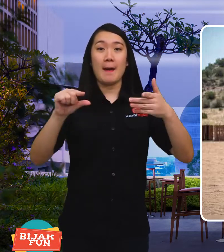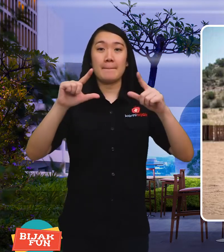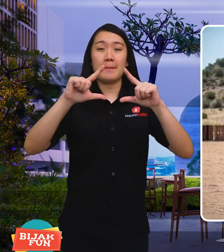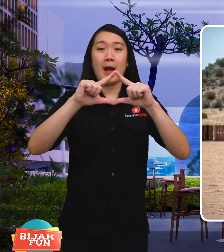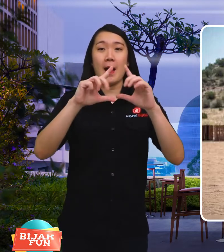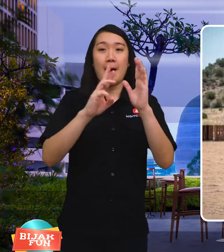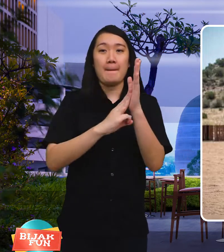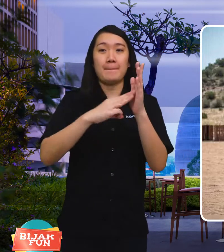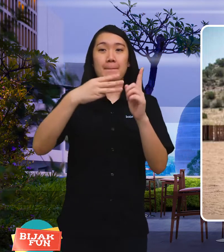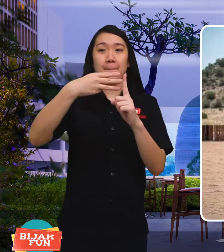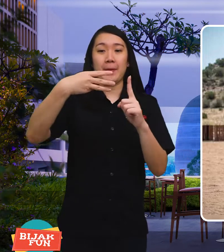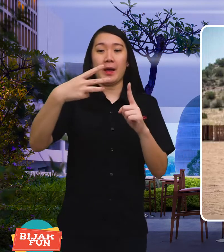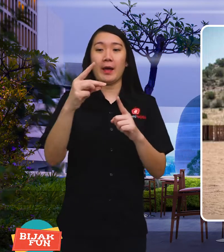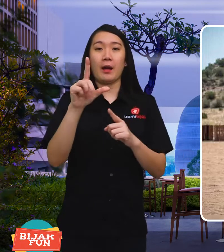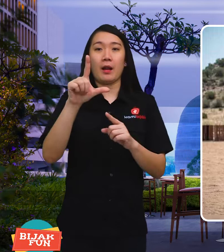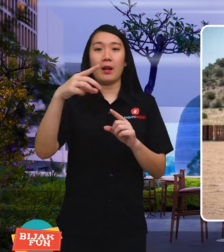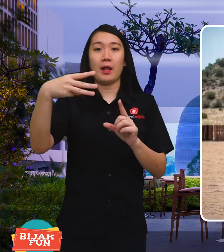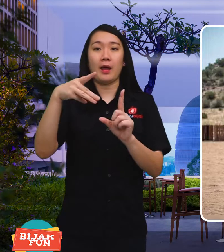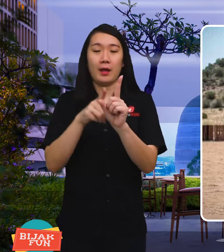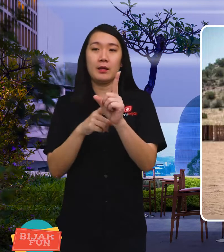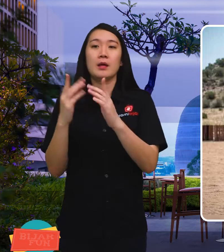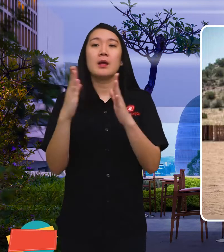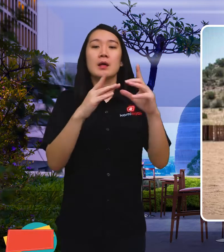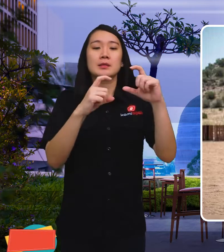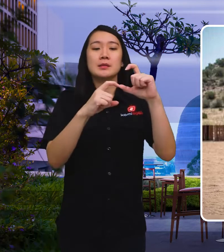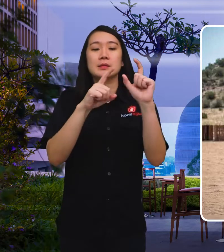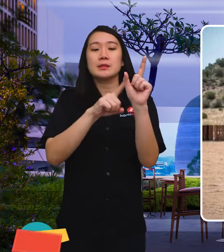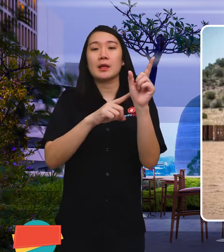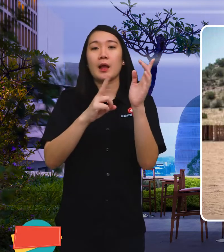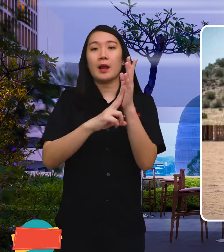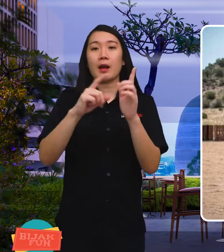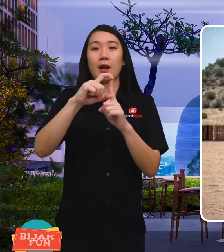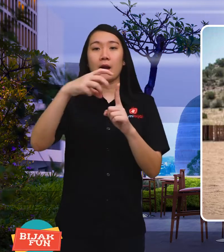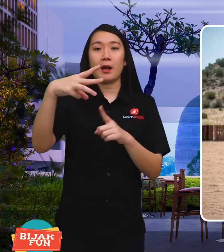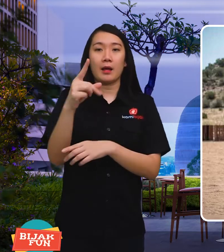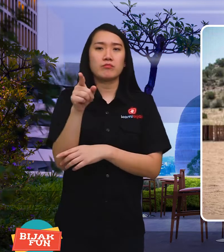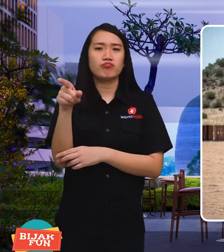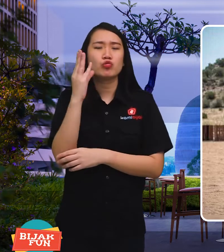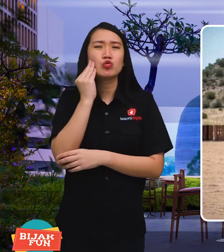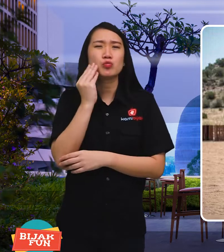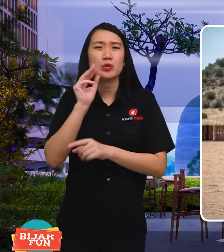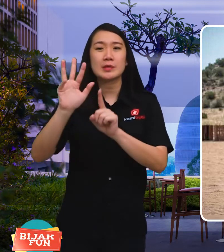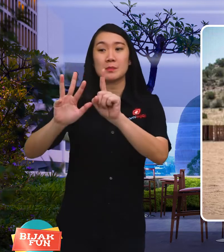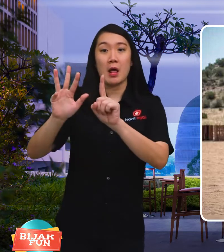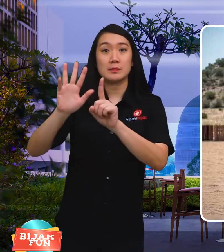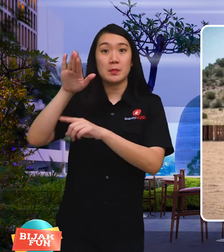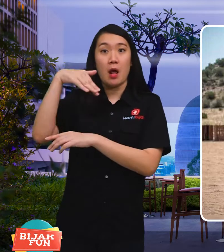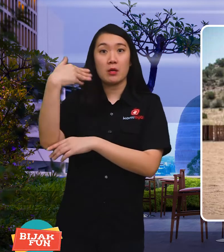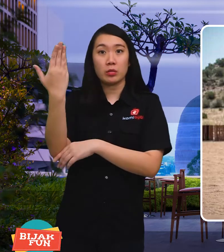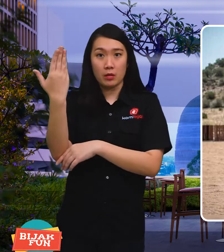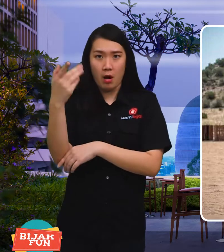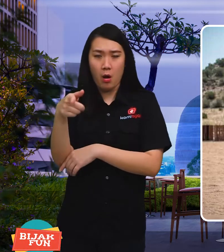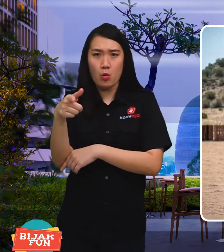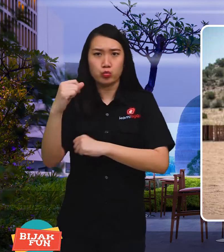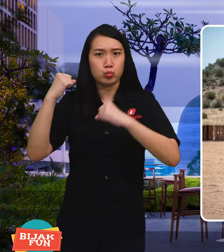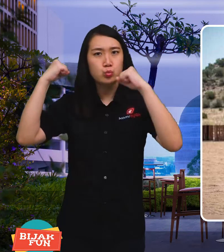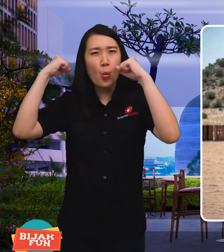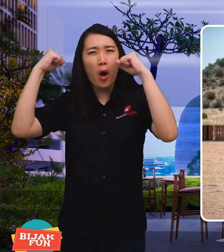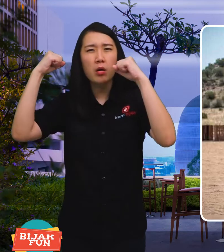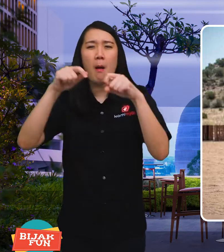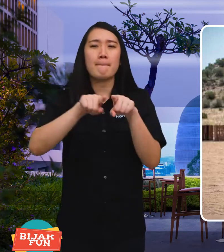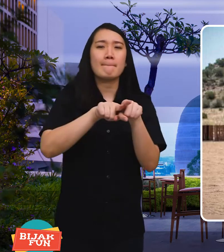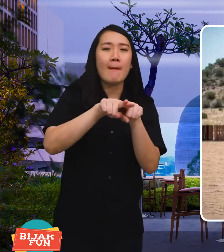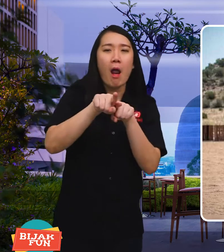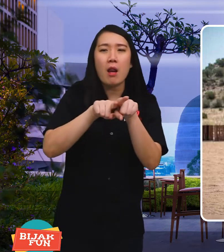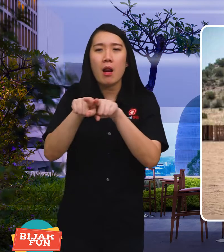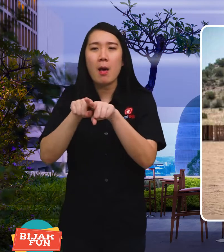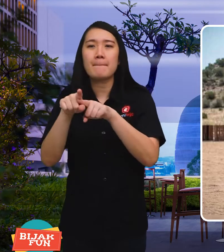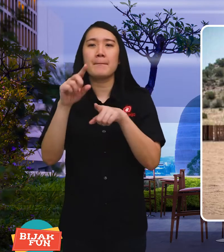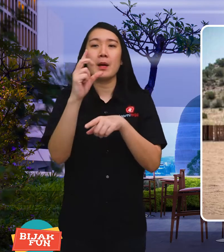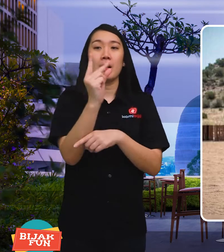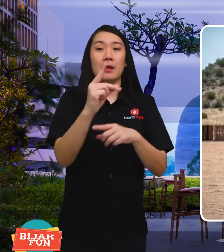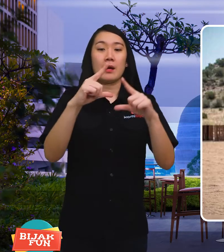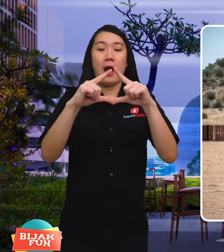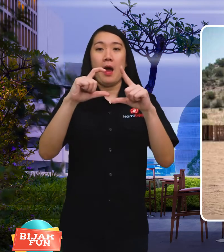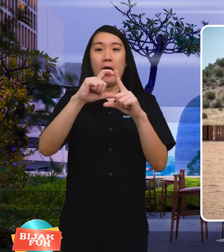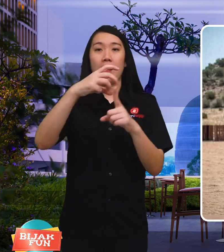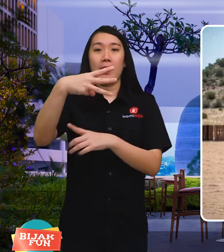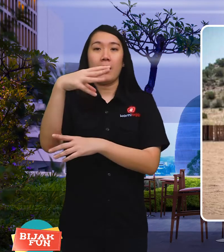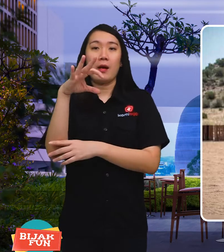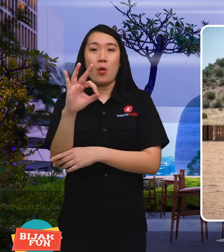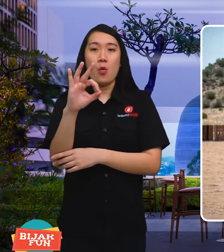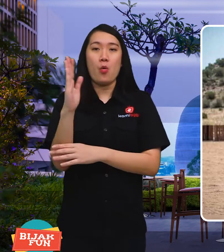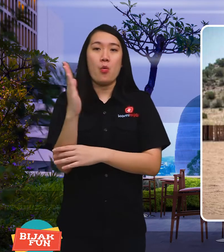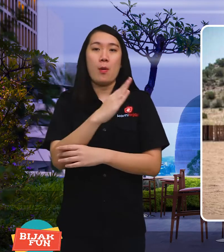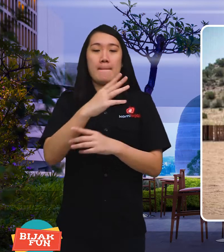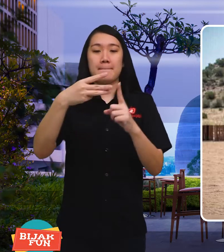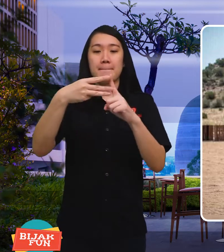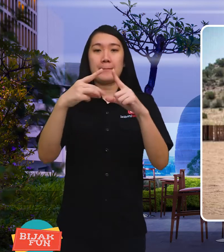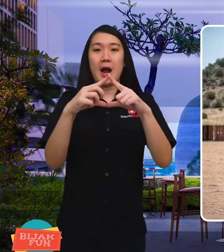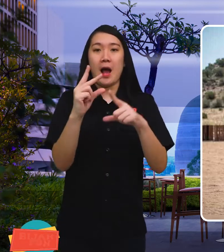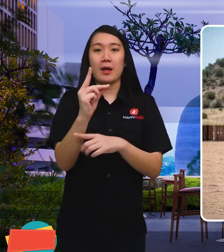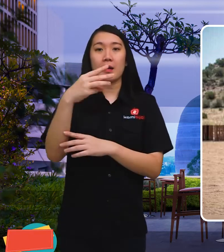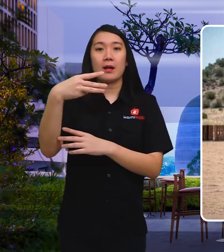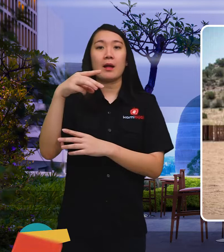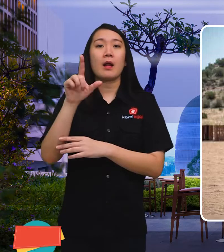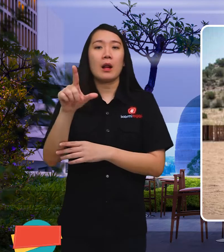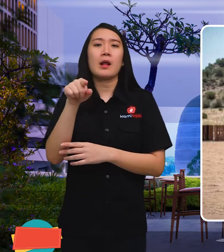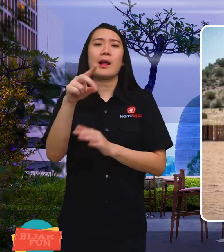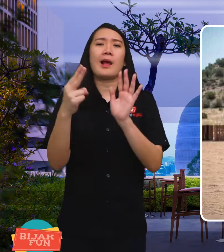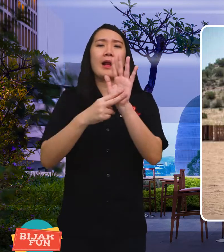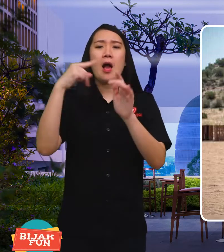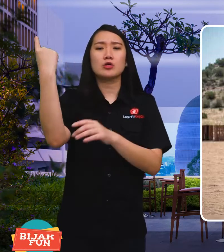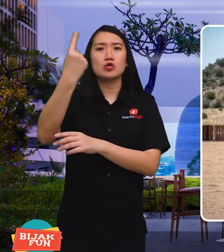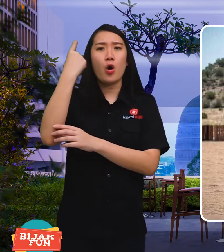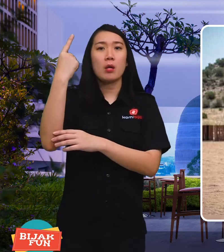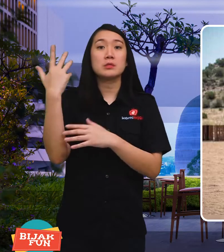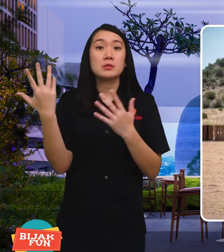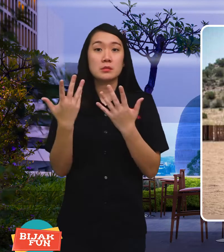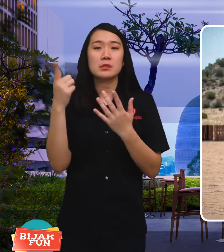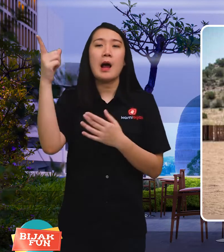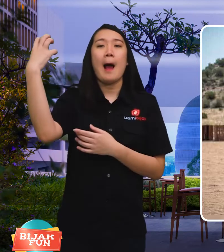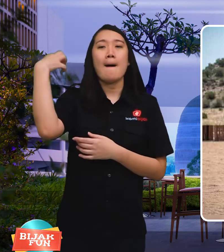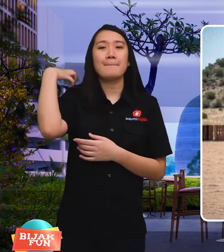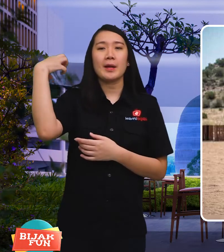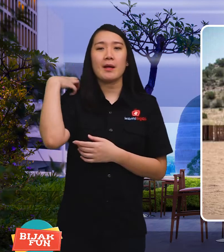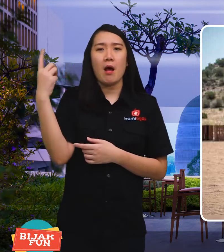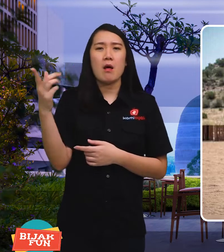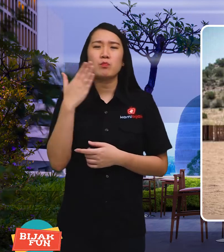19 year old Amberley Synder who became an American national barrel raceo champion.